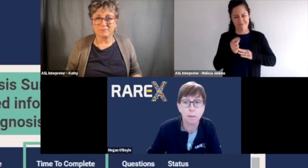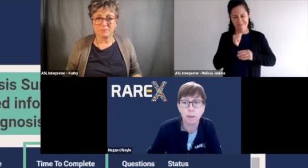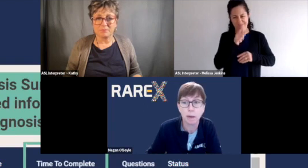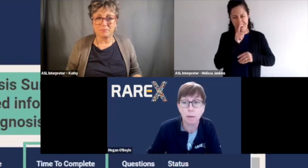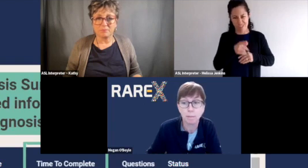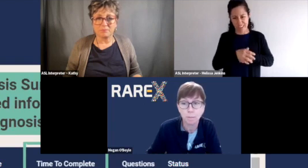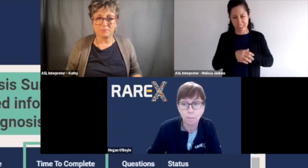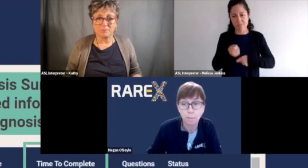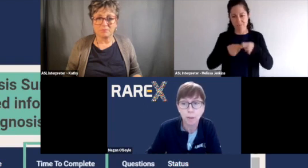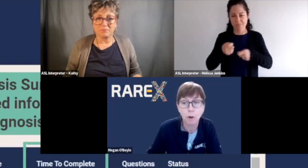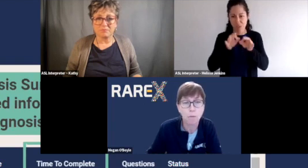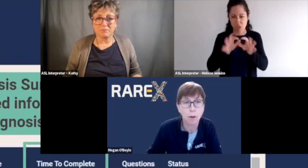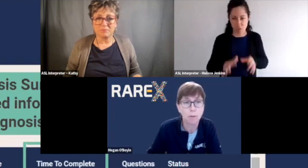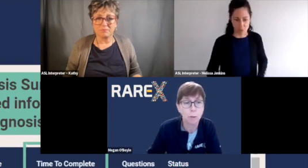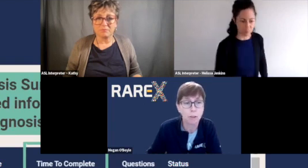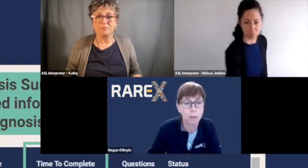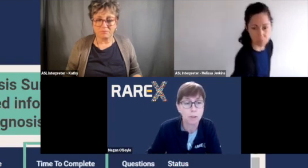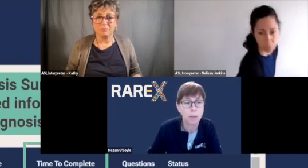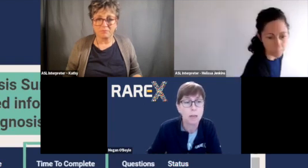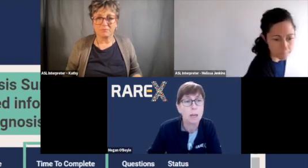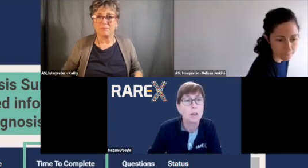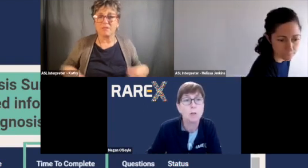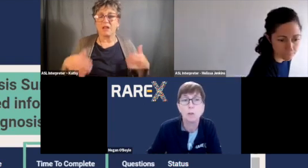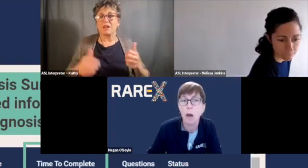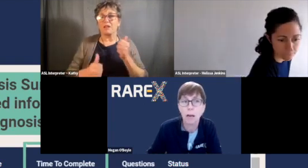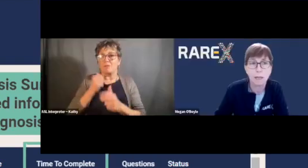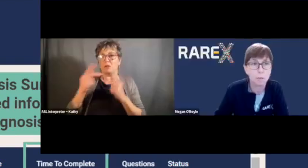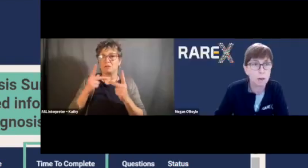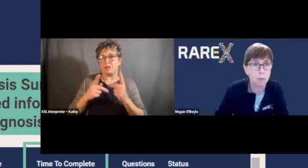but there are 43 questions. You do not need your